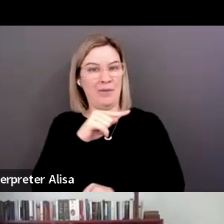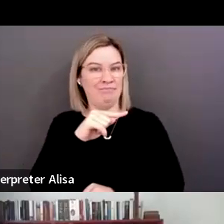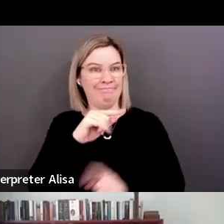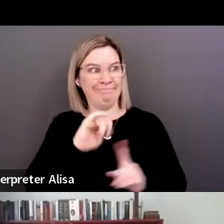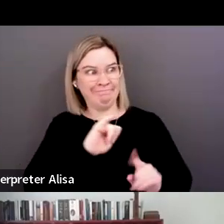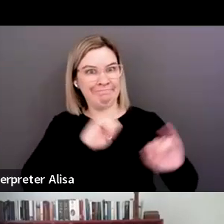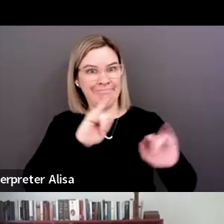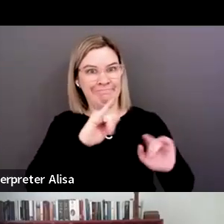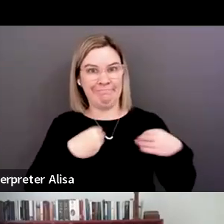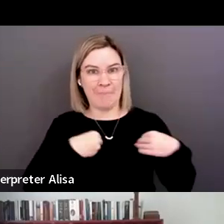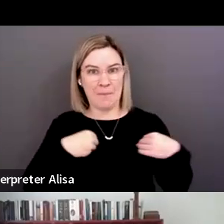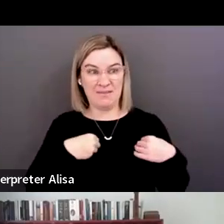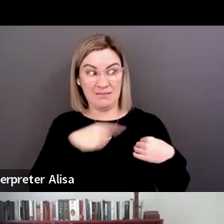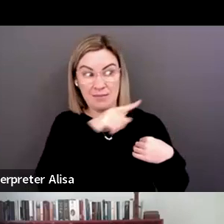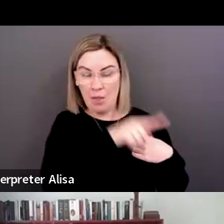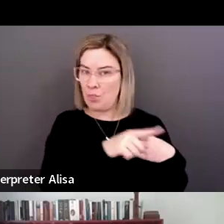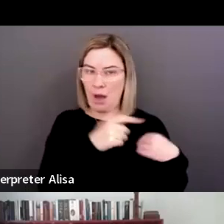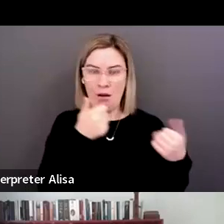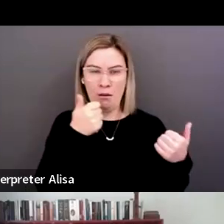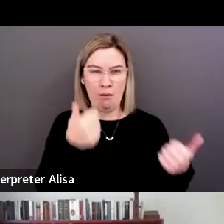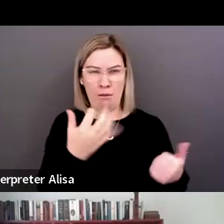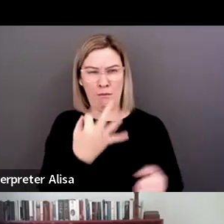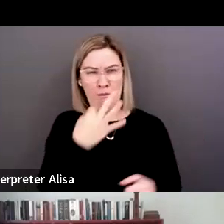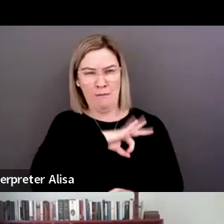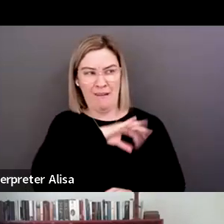arts. And a very small percentage of that is coming from the fossil fuel